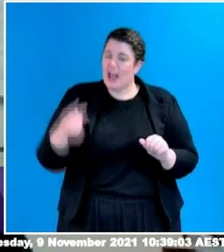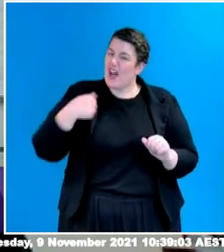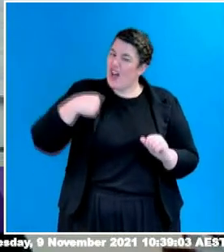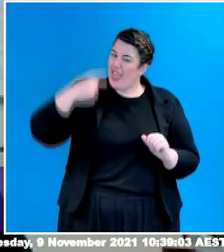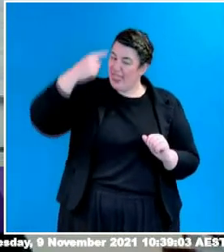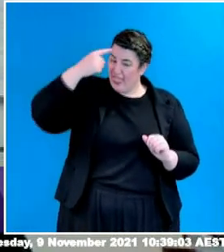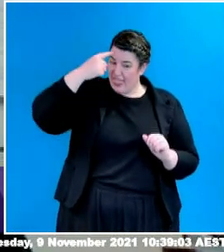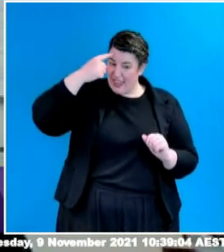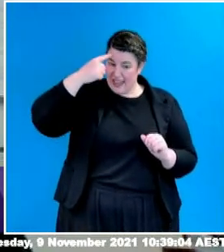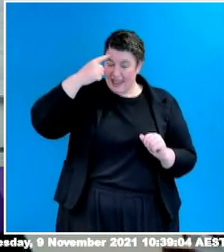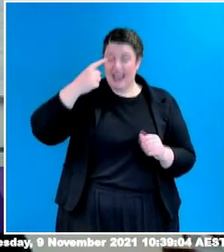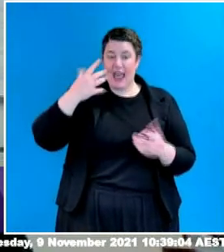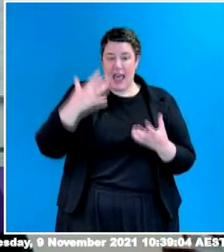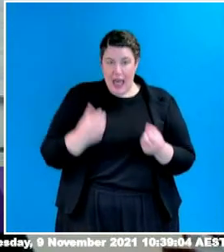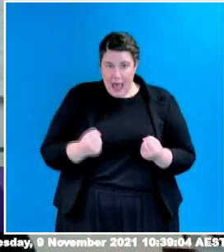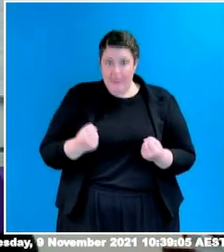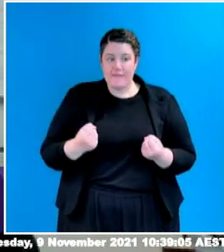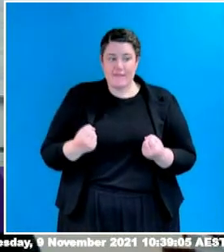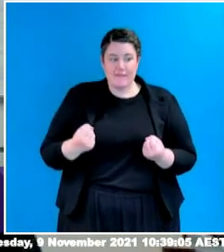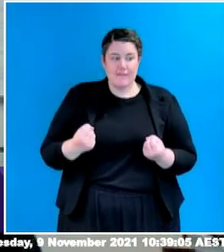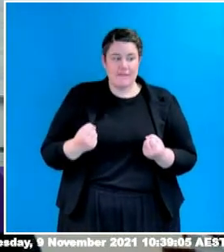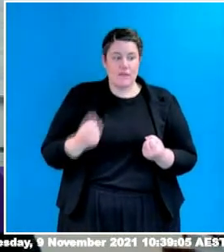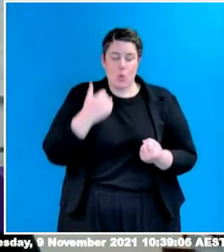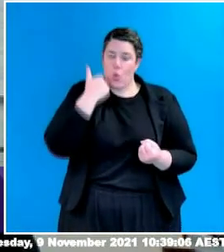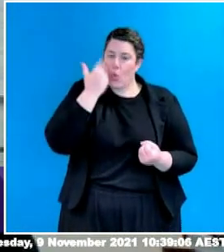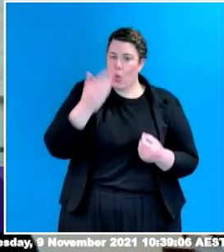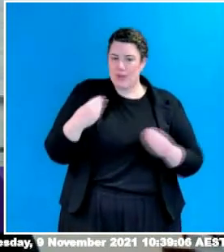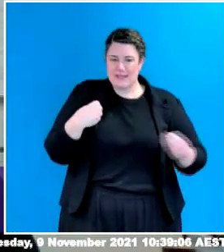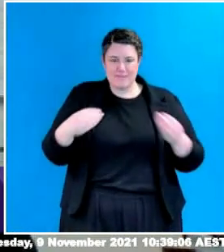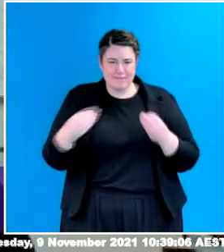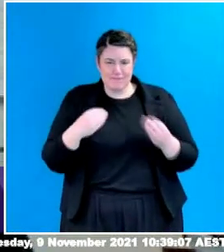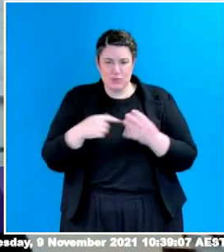There is always room to improve.